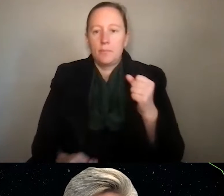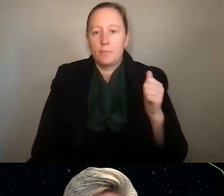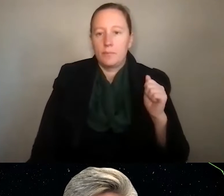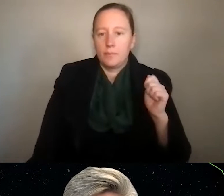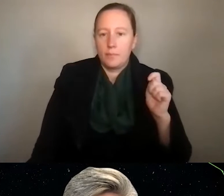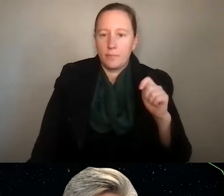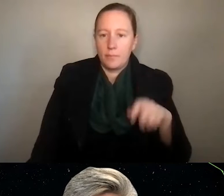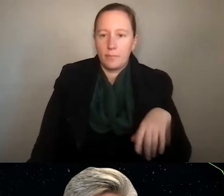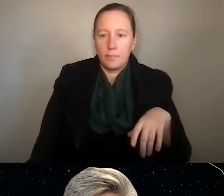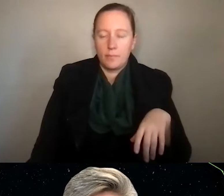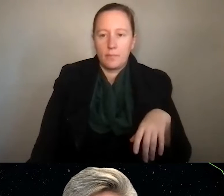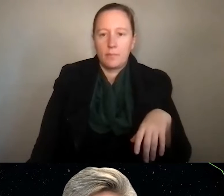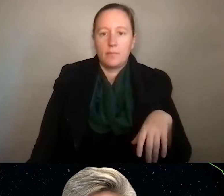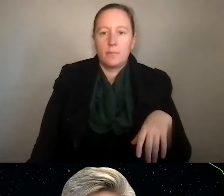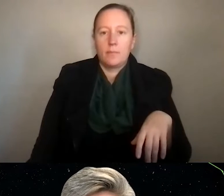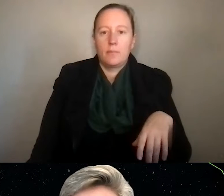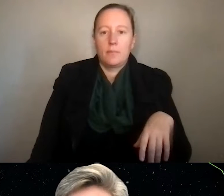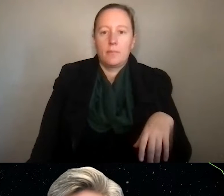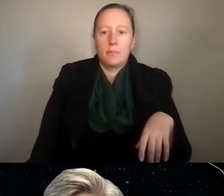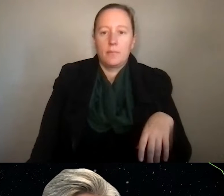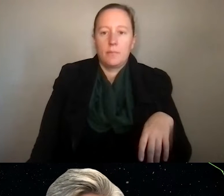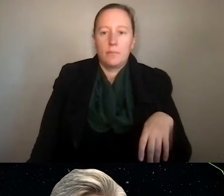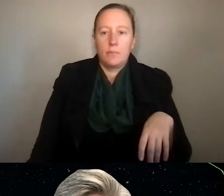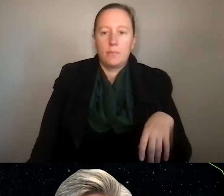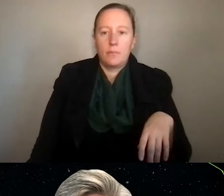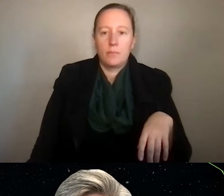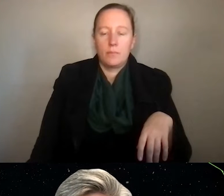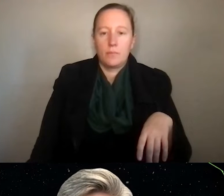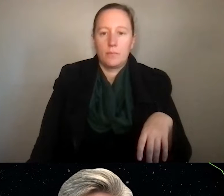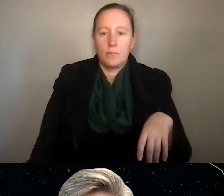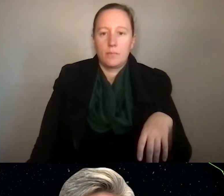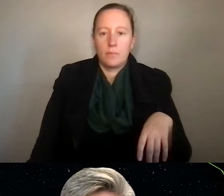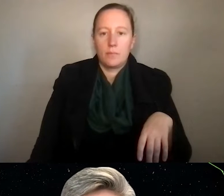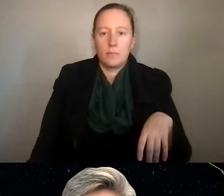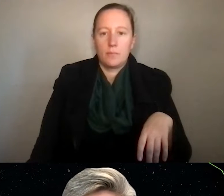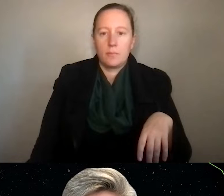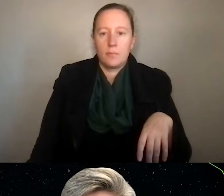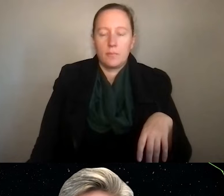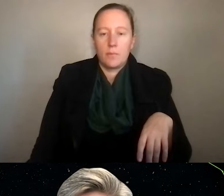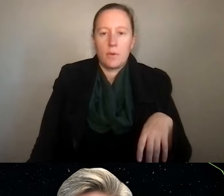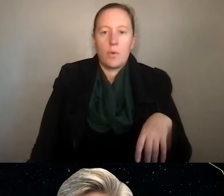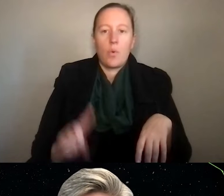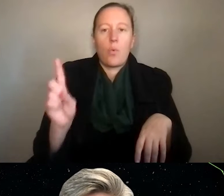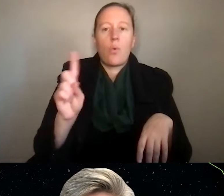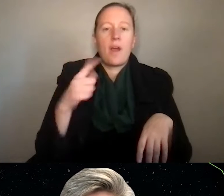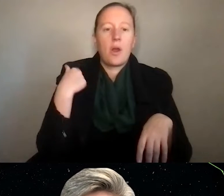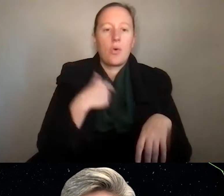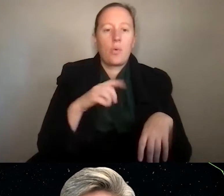Let's see. Somebody had asked, where can we find the slides?